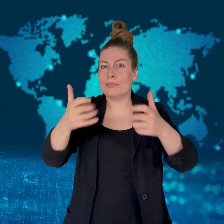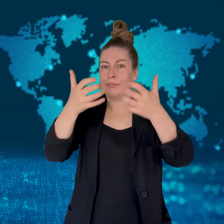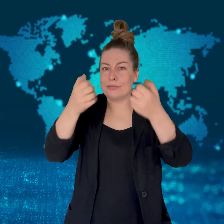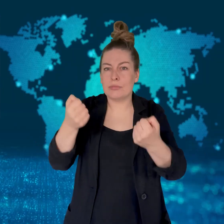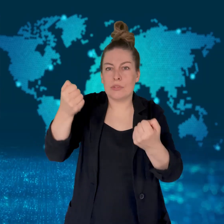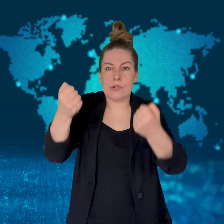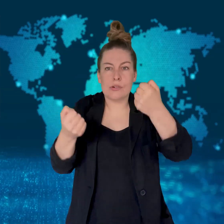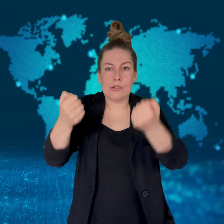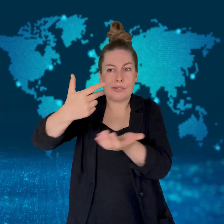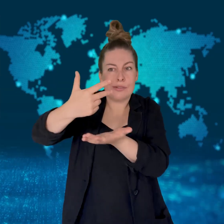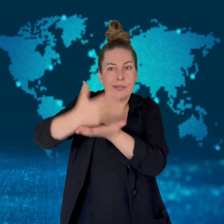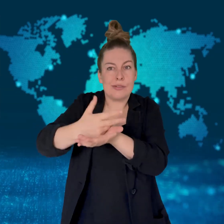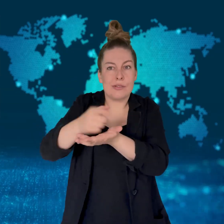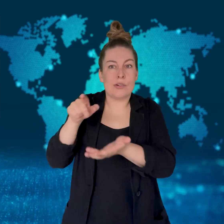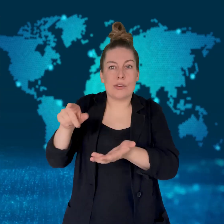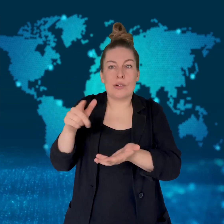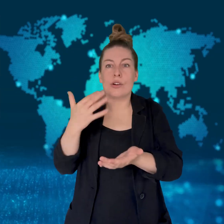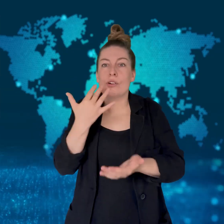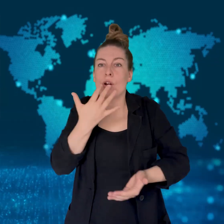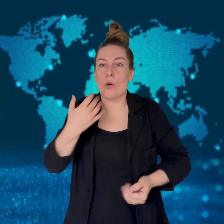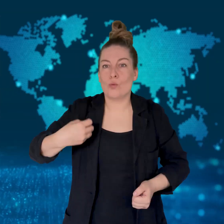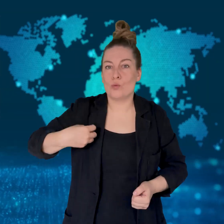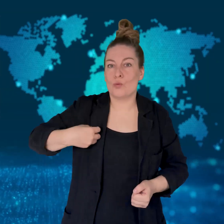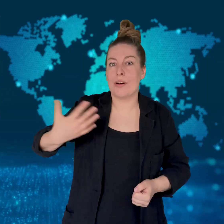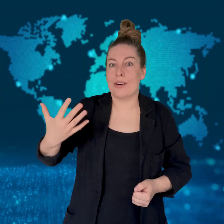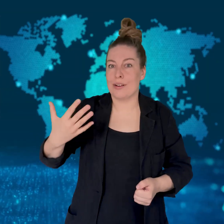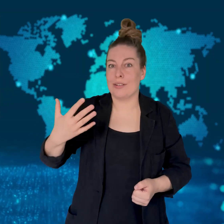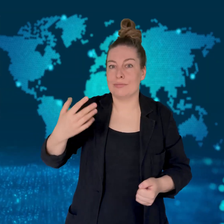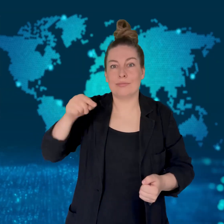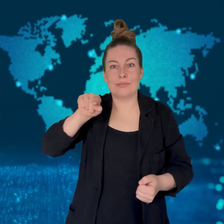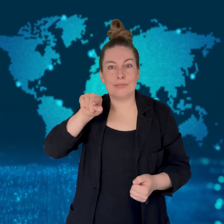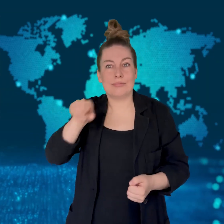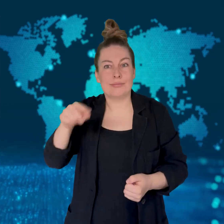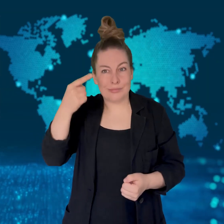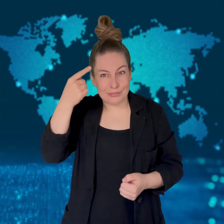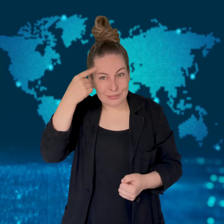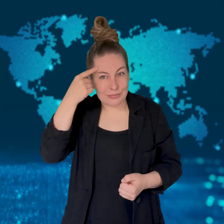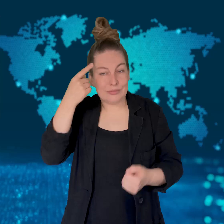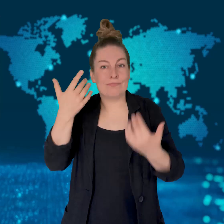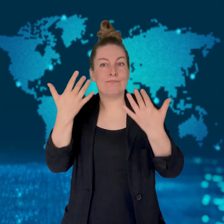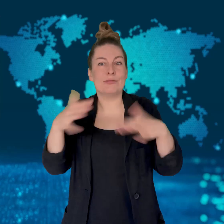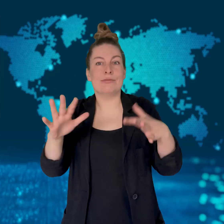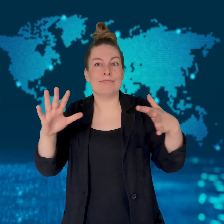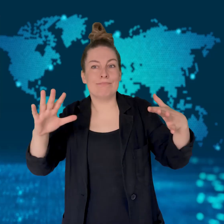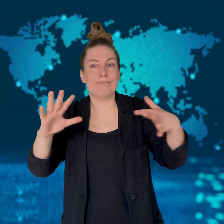One picture showed a white pickup truck that is believed to